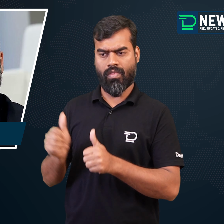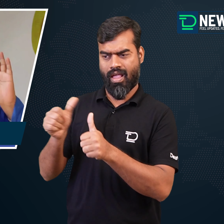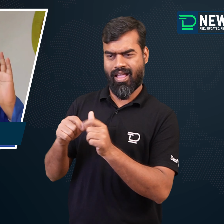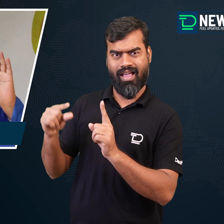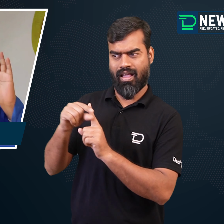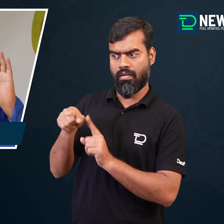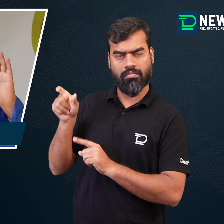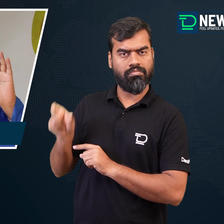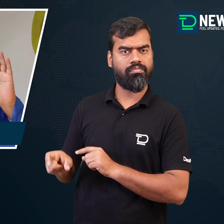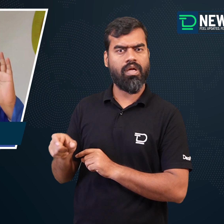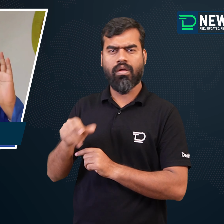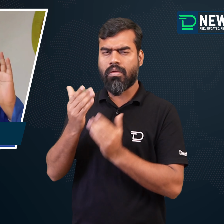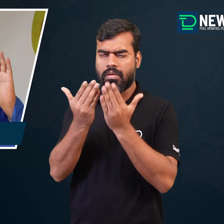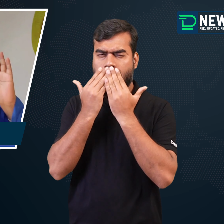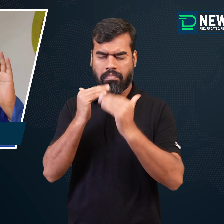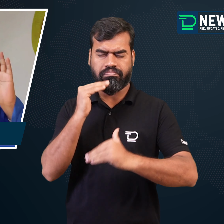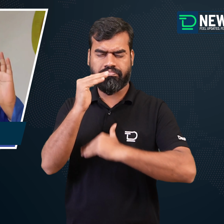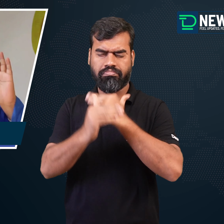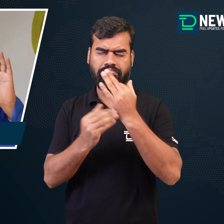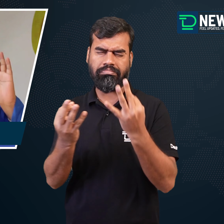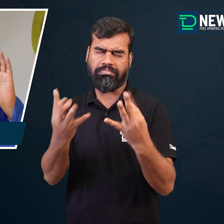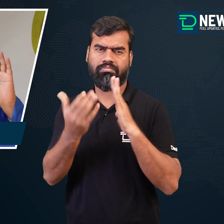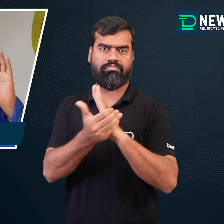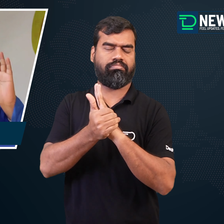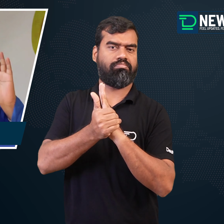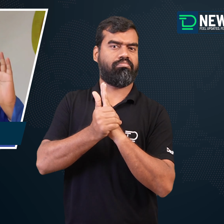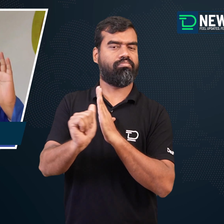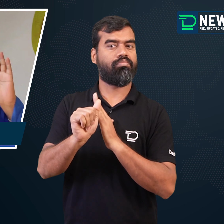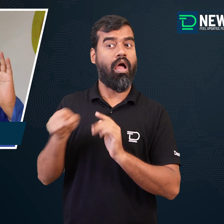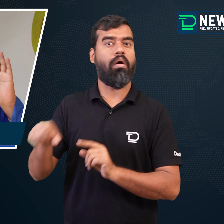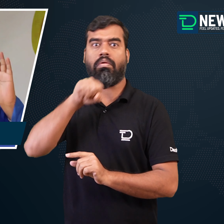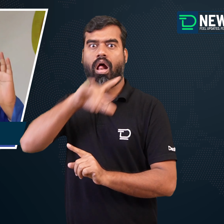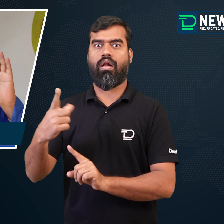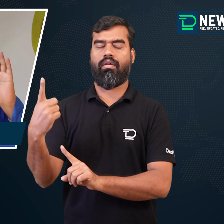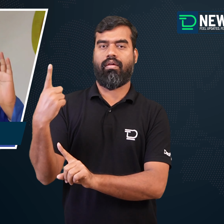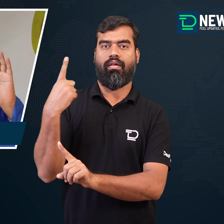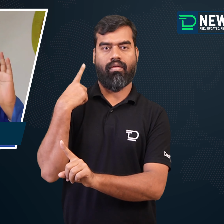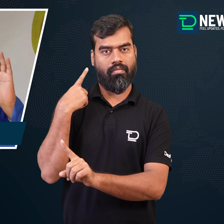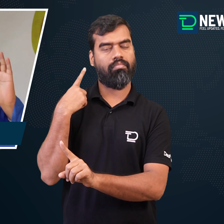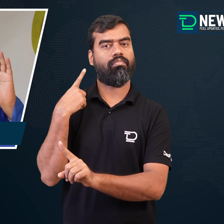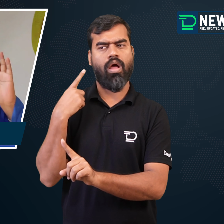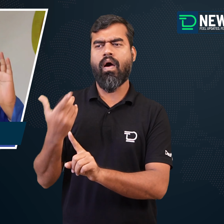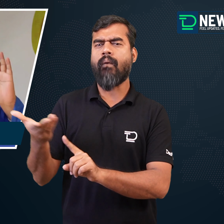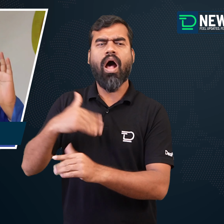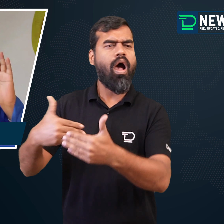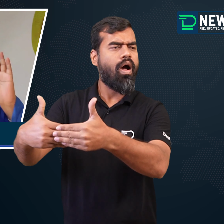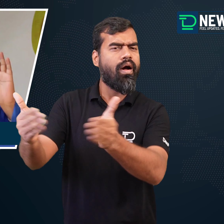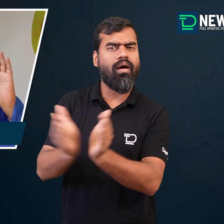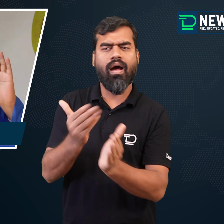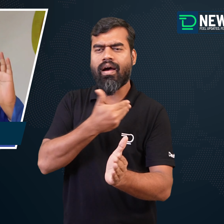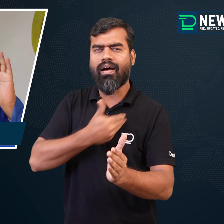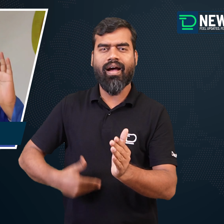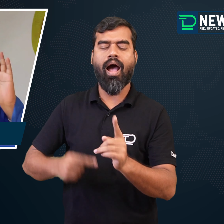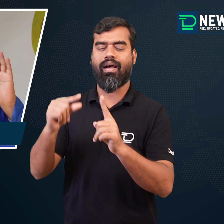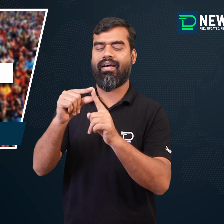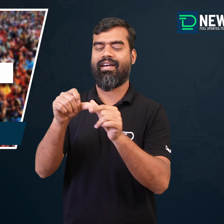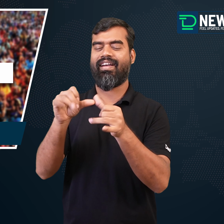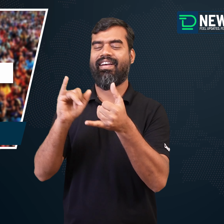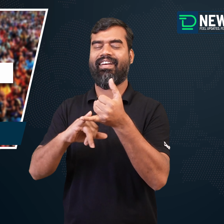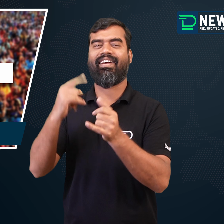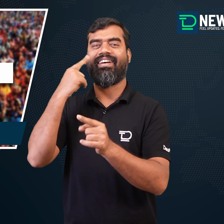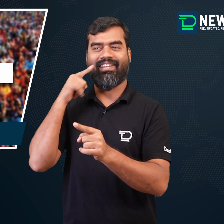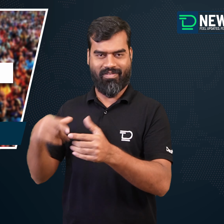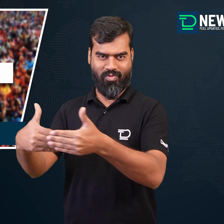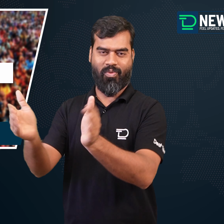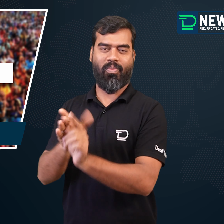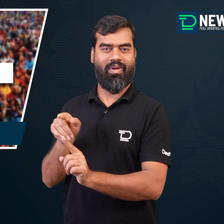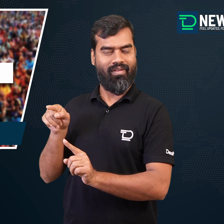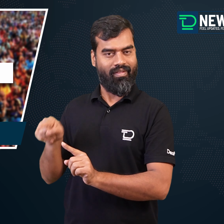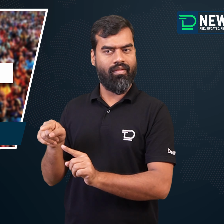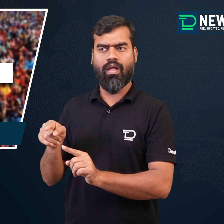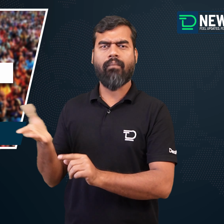He is a well-educated young leader from the Pasi (SC) community.